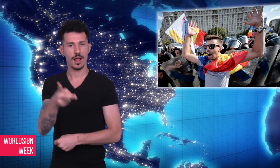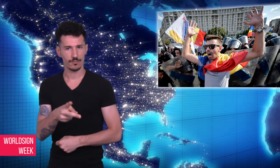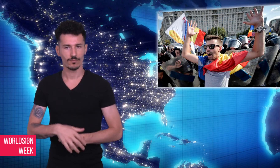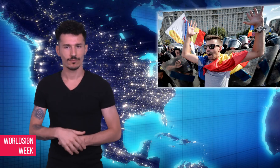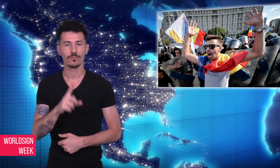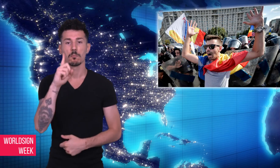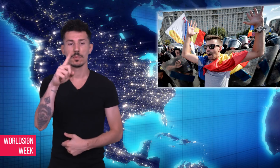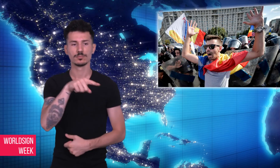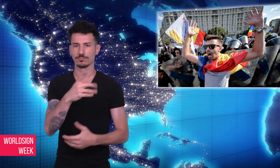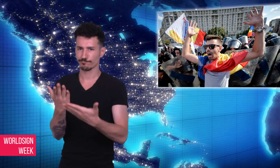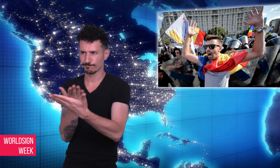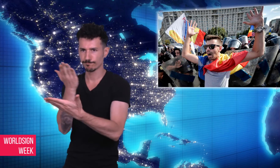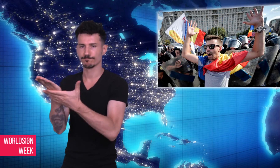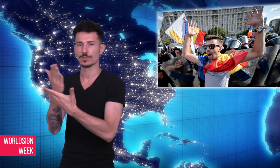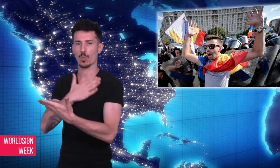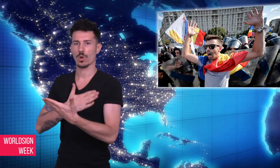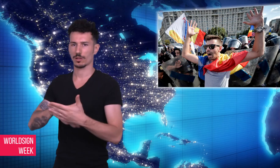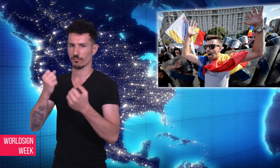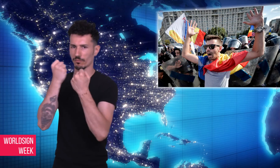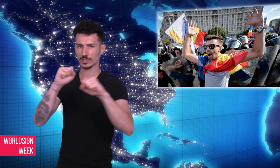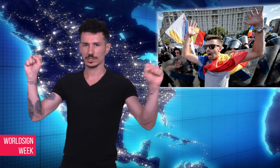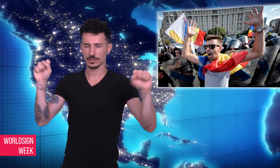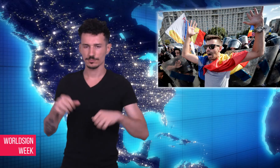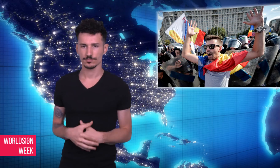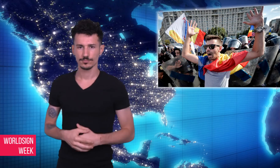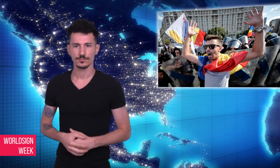abuse of power in office which he